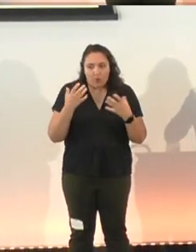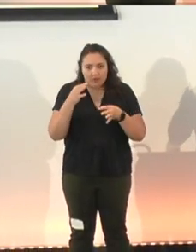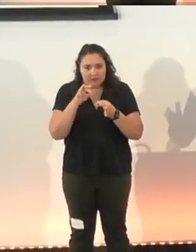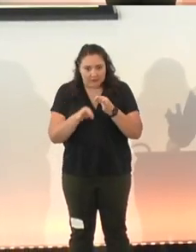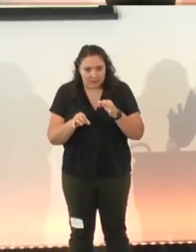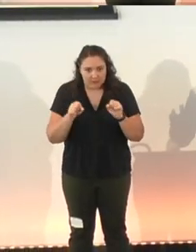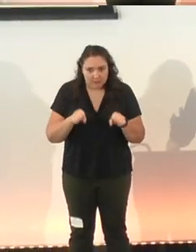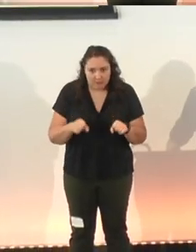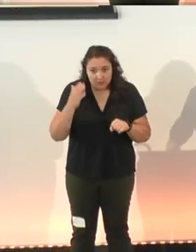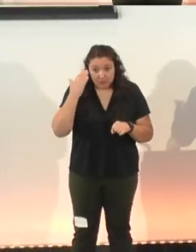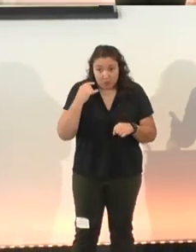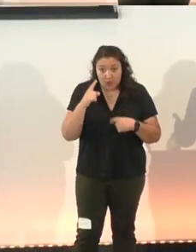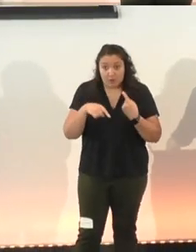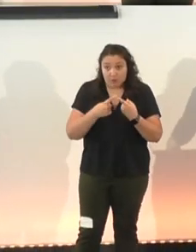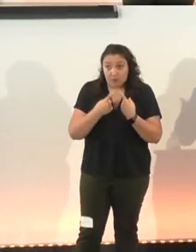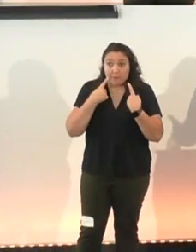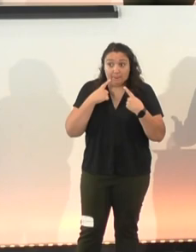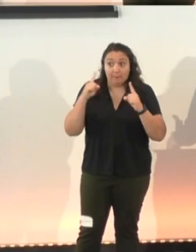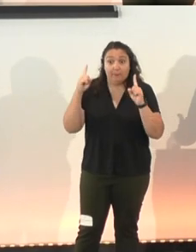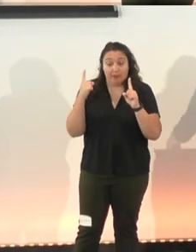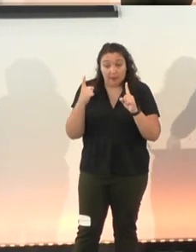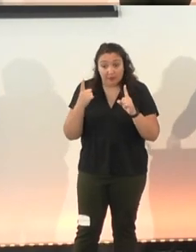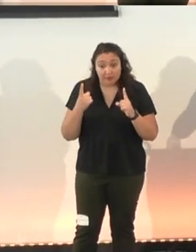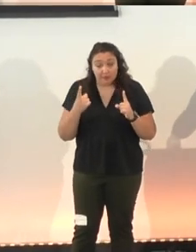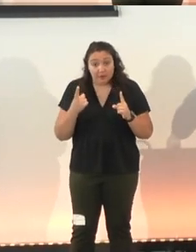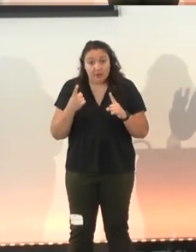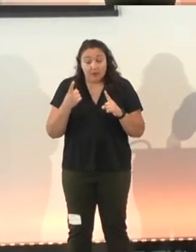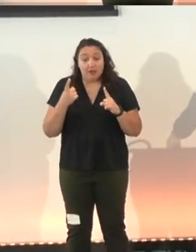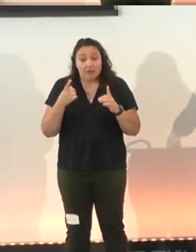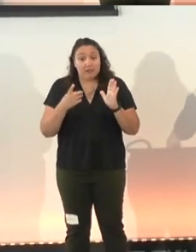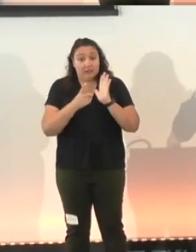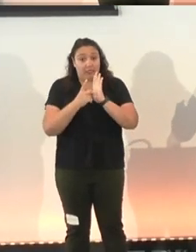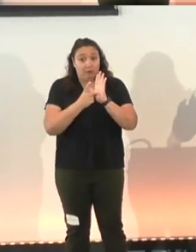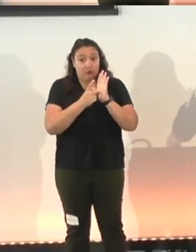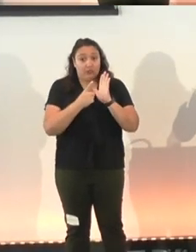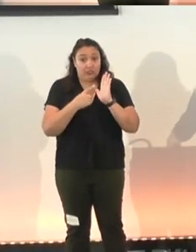once that is working and we have demonstrated it is useful in the simplicity it is,